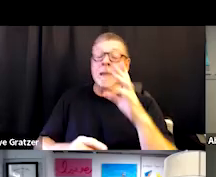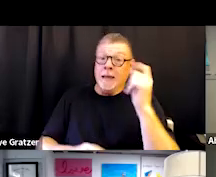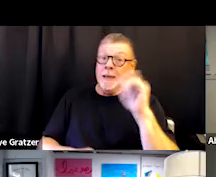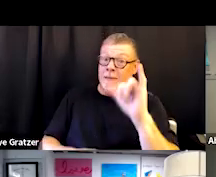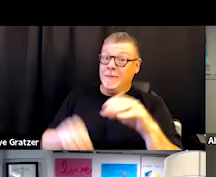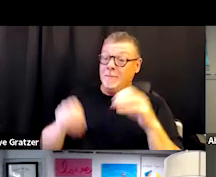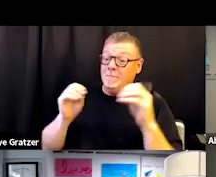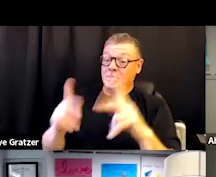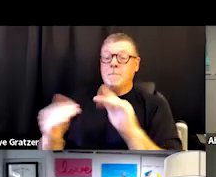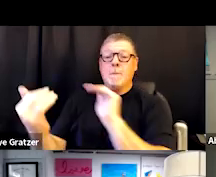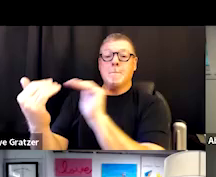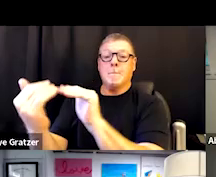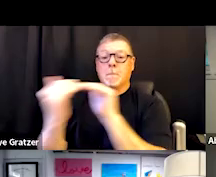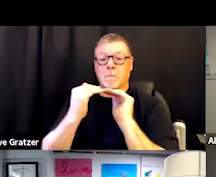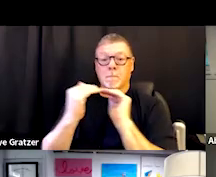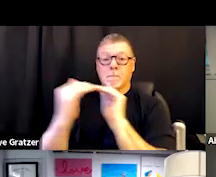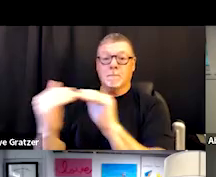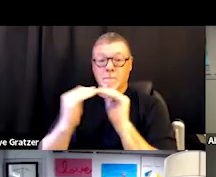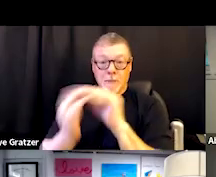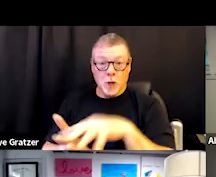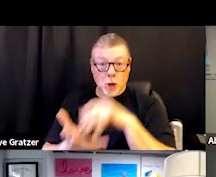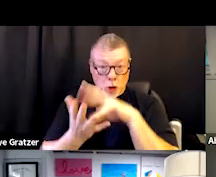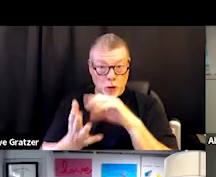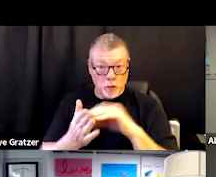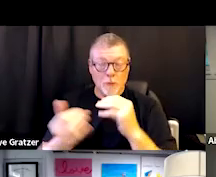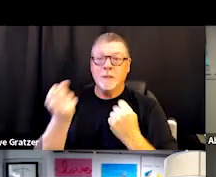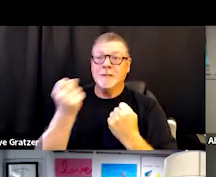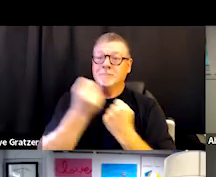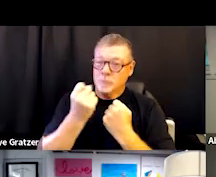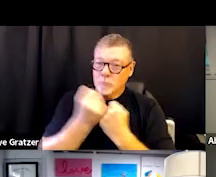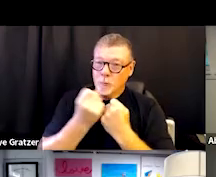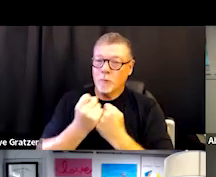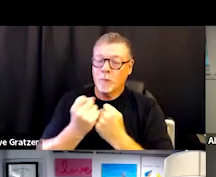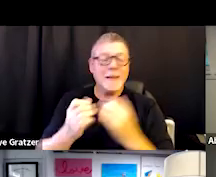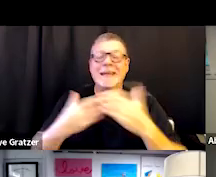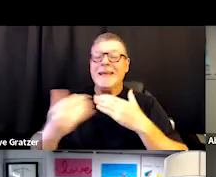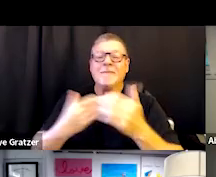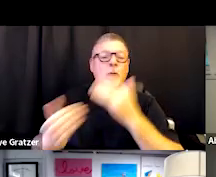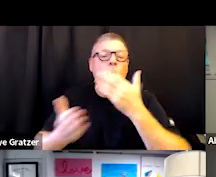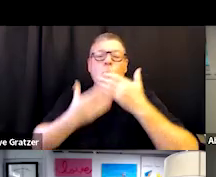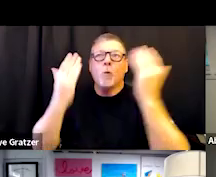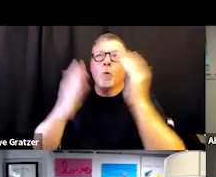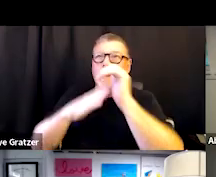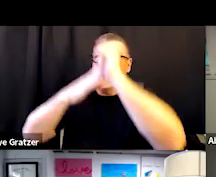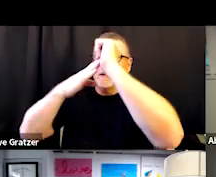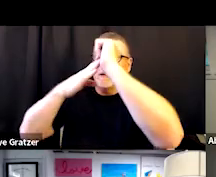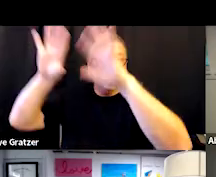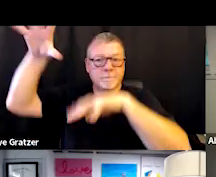for peer-to-peer learning and sharing and support, even in the absence of a state team lead, even in the absence of a local lead.